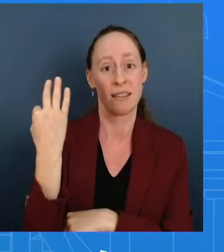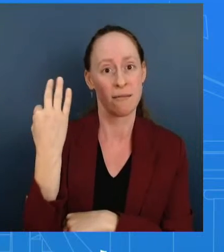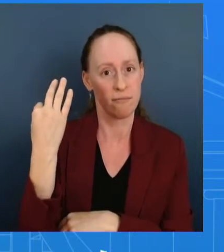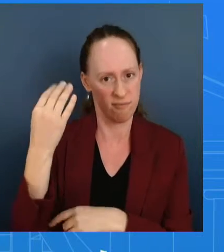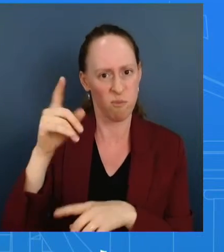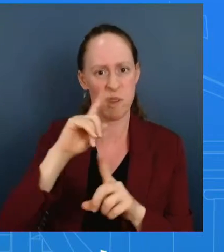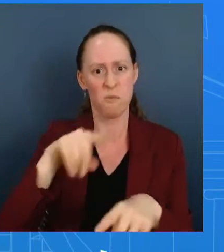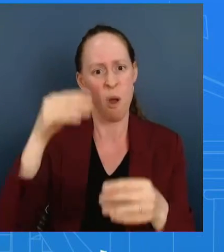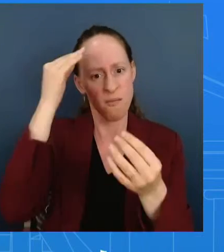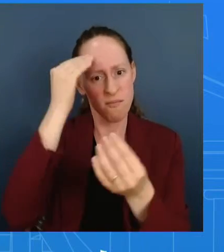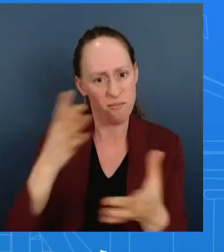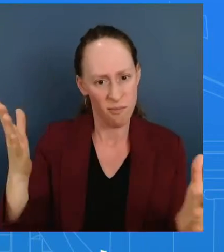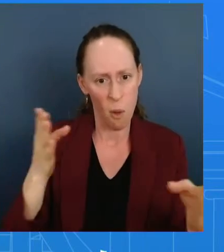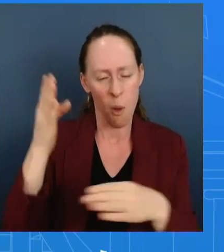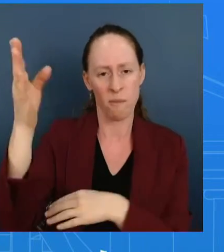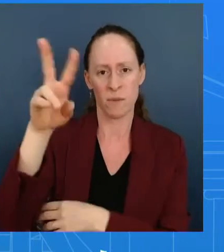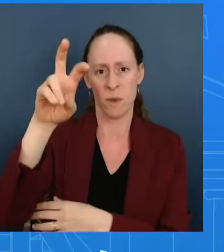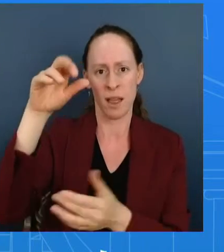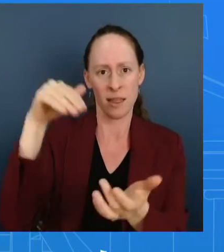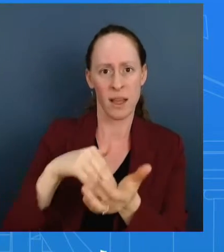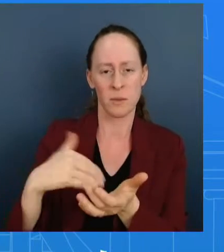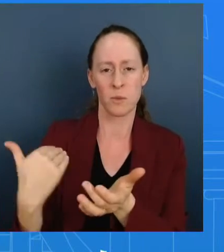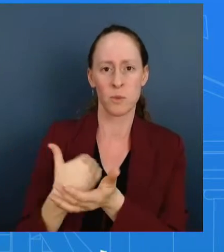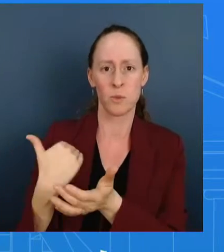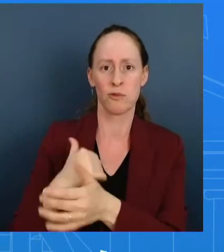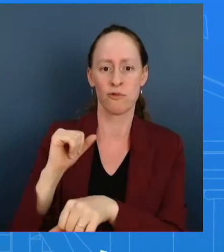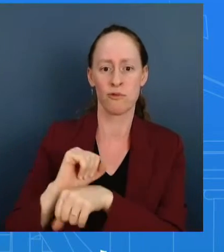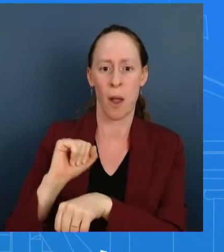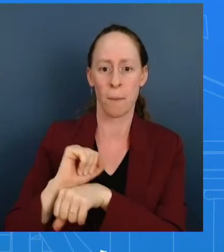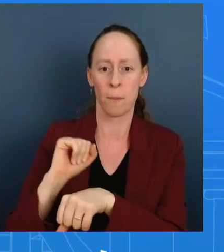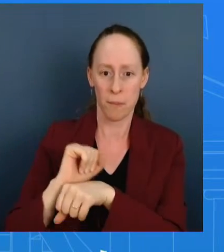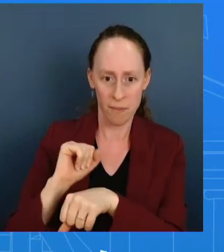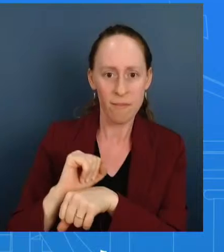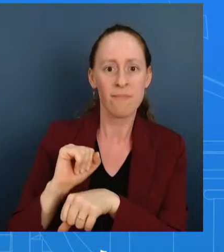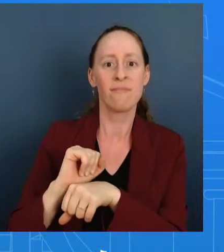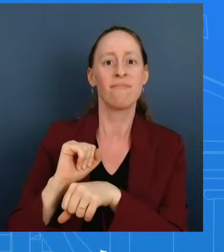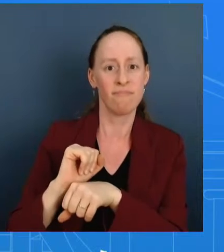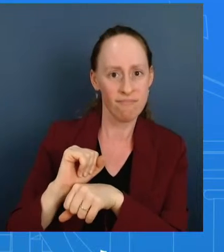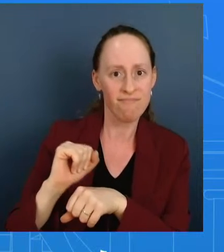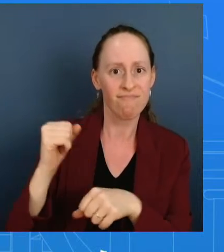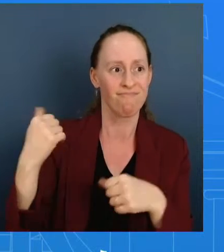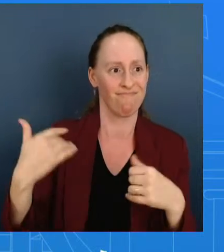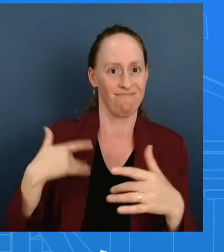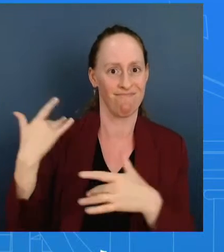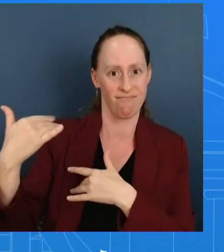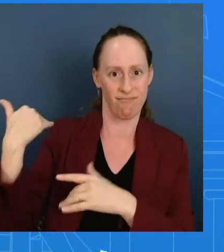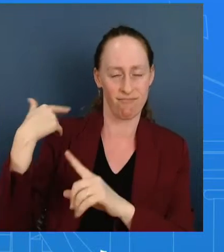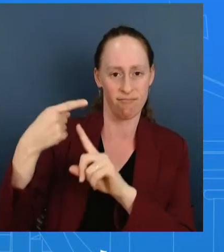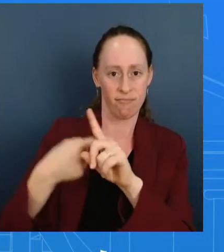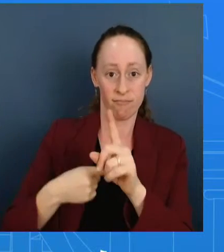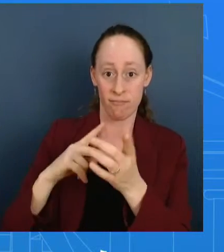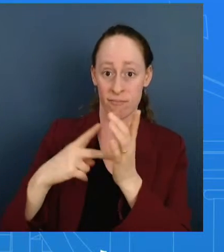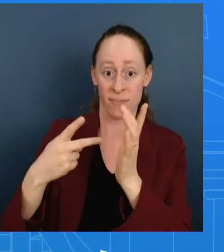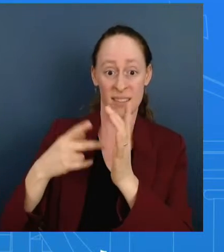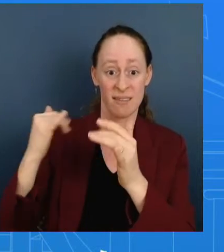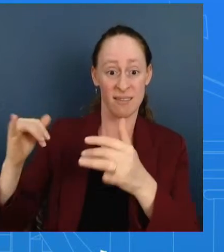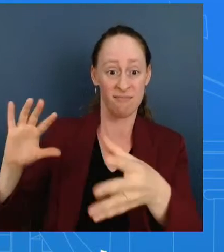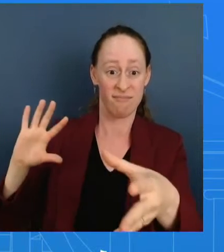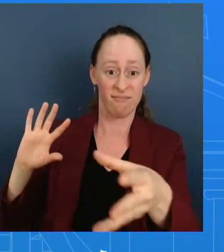we have now created a total of 15.7 million jobs over the last three and a half years.